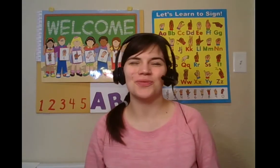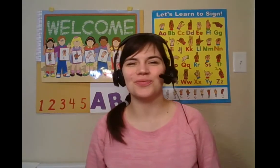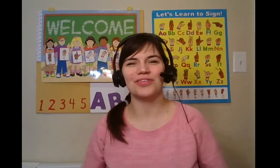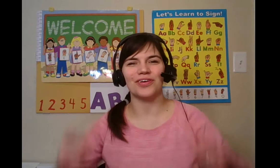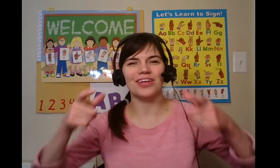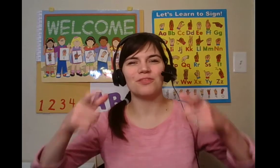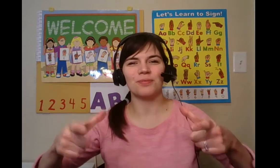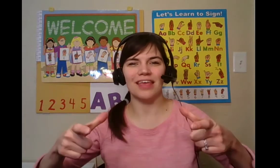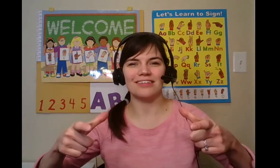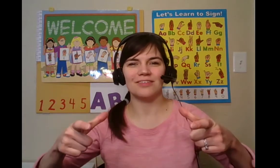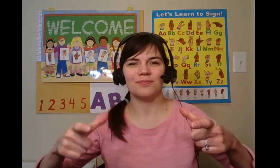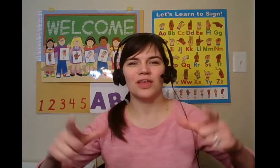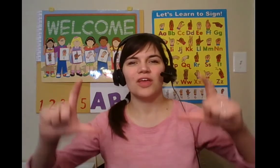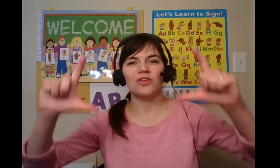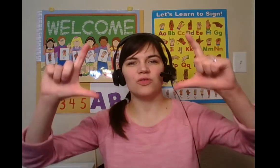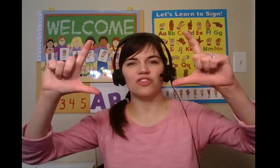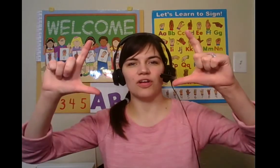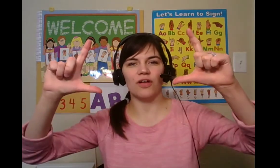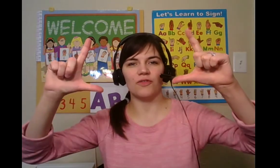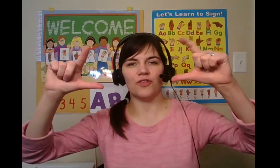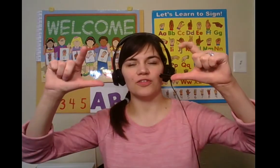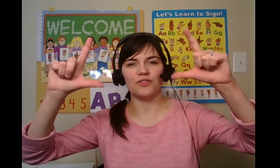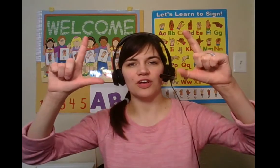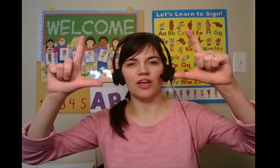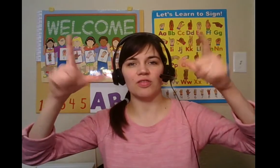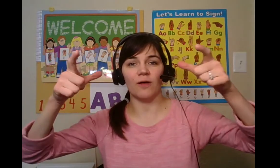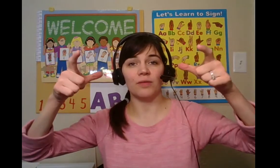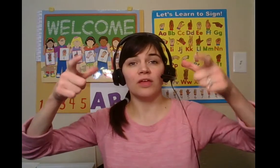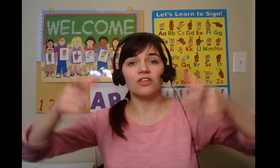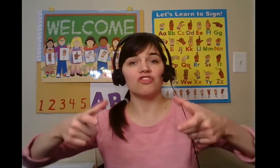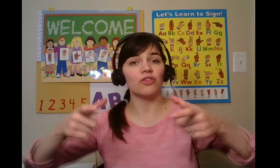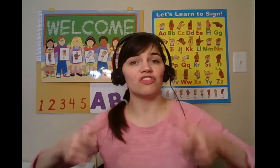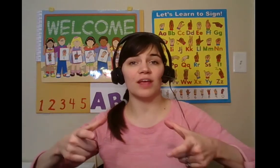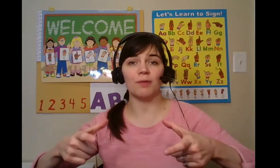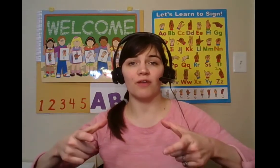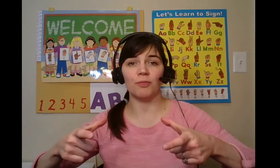word we'll learn is plate. Use your first finger and thumb to show the shape of a